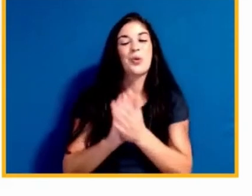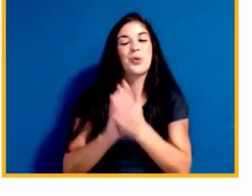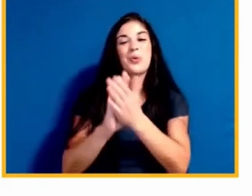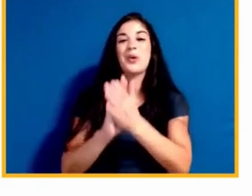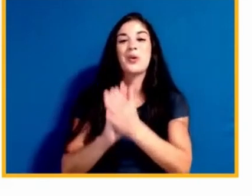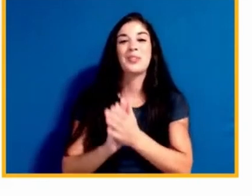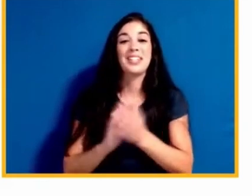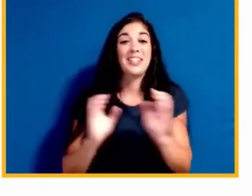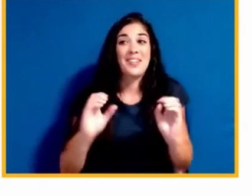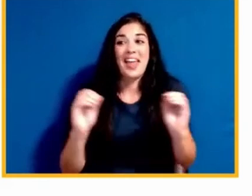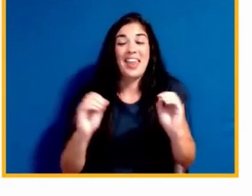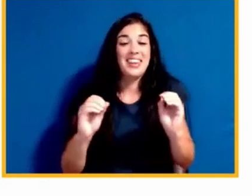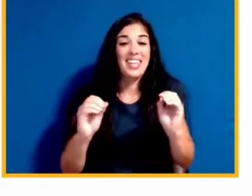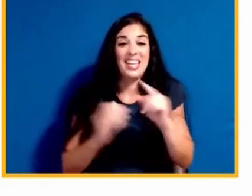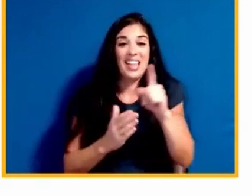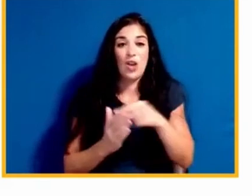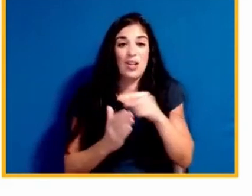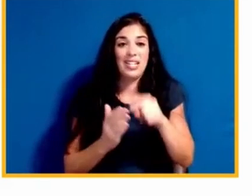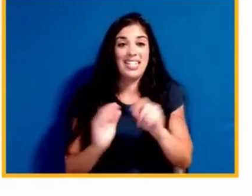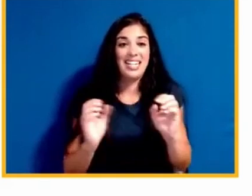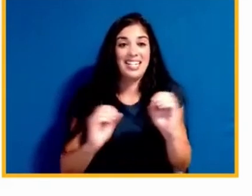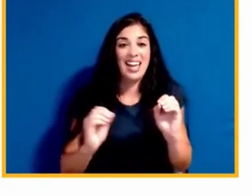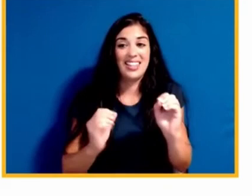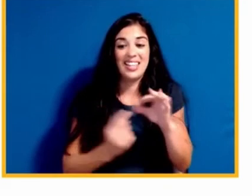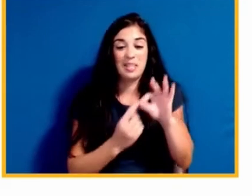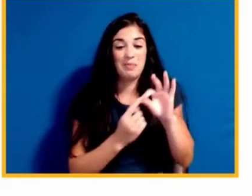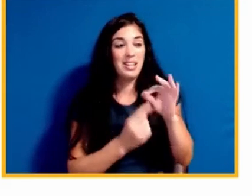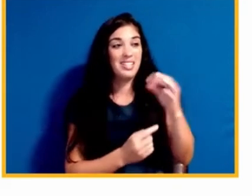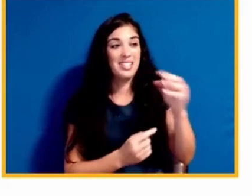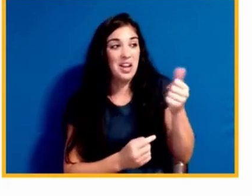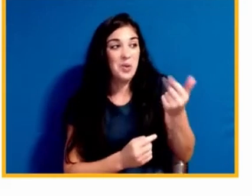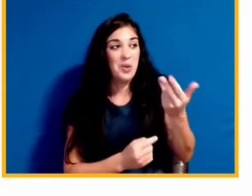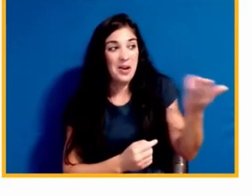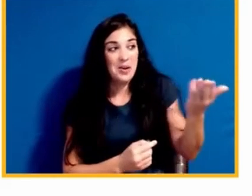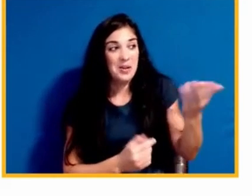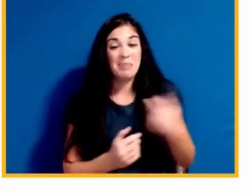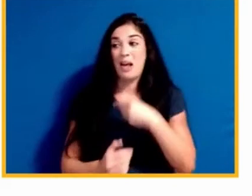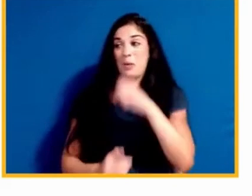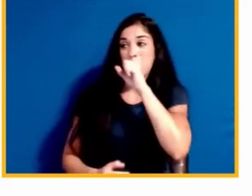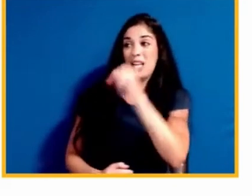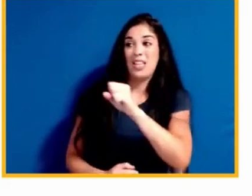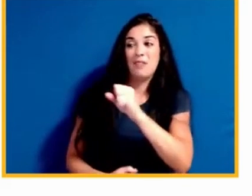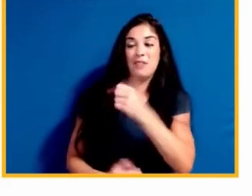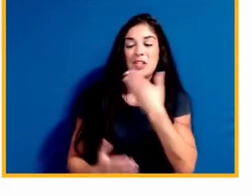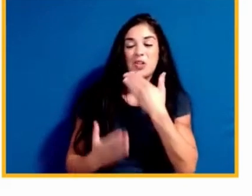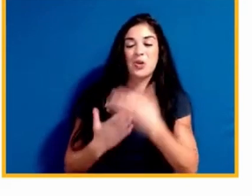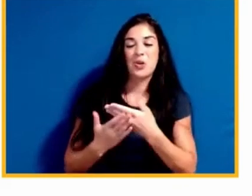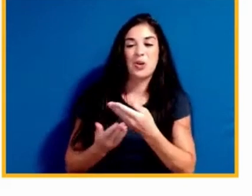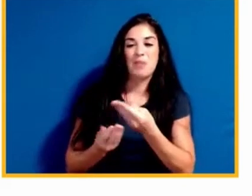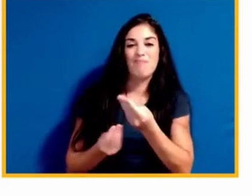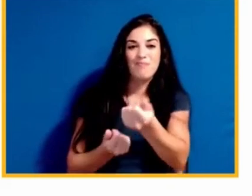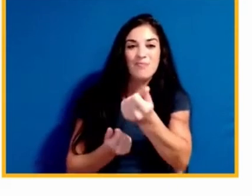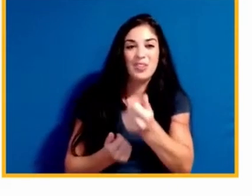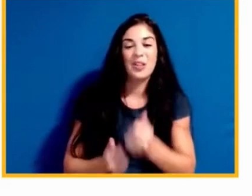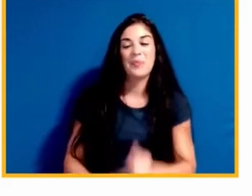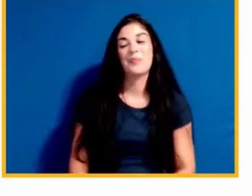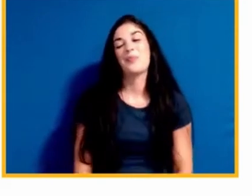really don't have any critiques from my end unless anybody else does but I loved it. Really good flow, very good flow, that's all I could say.